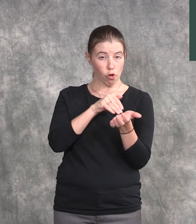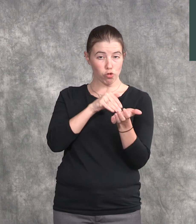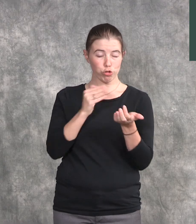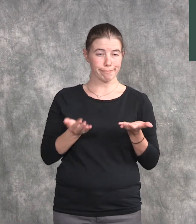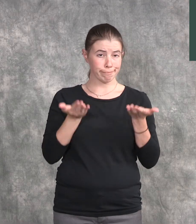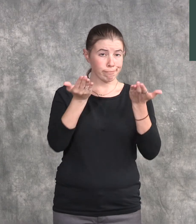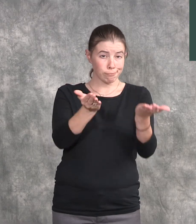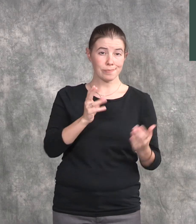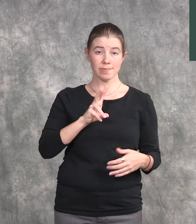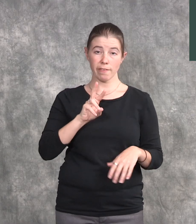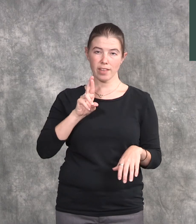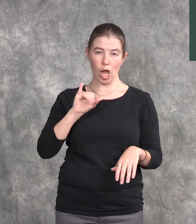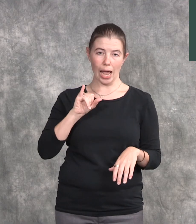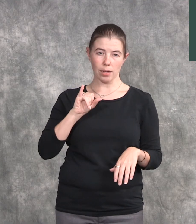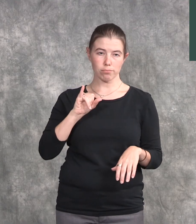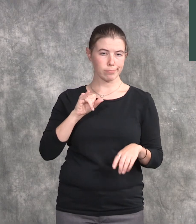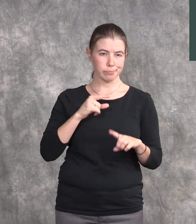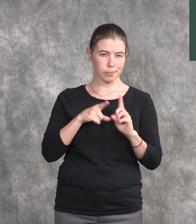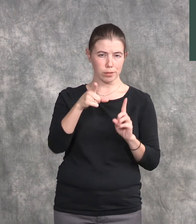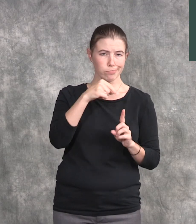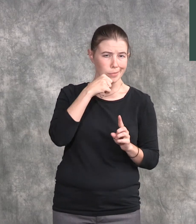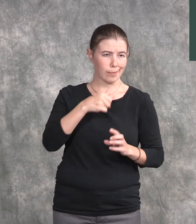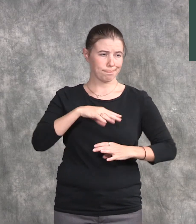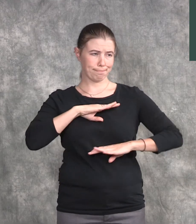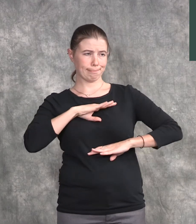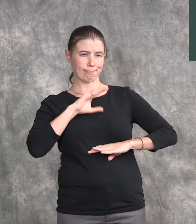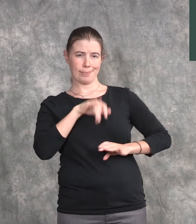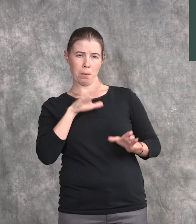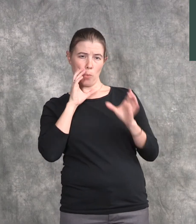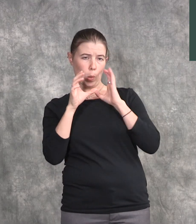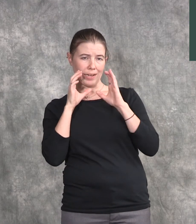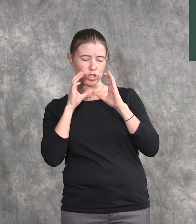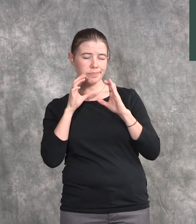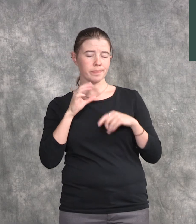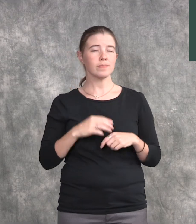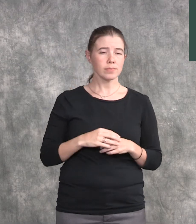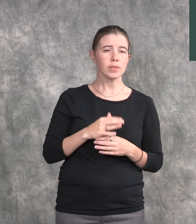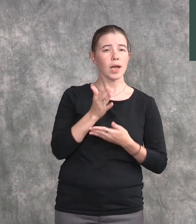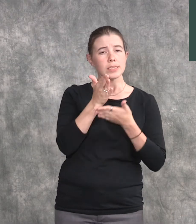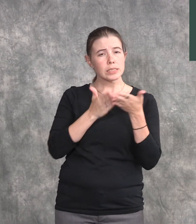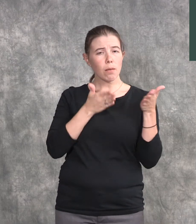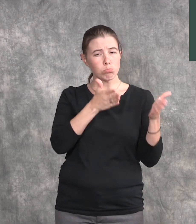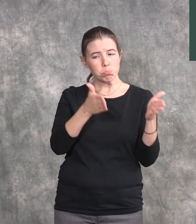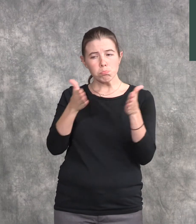If you were offered VRI, but you're not satisfied by the communication, there